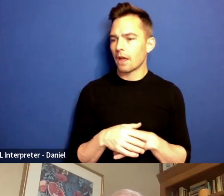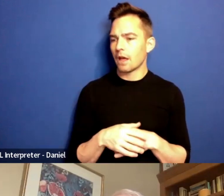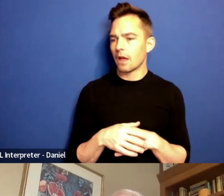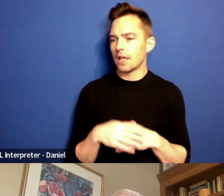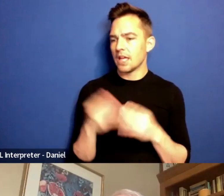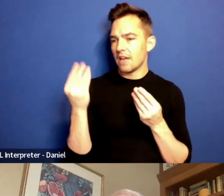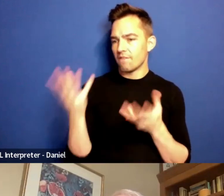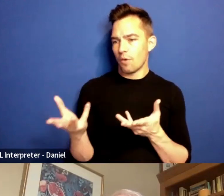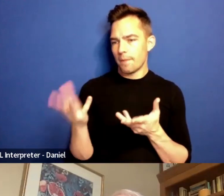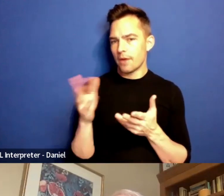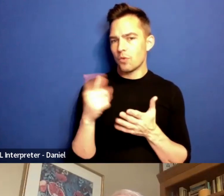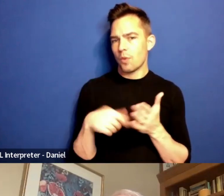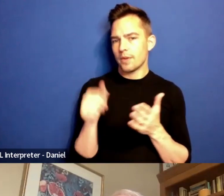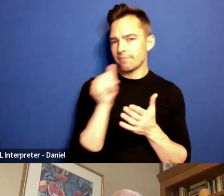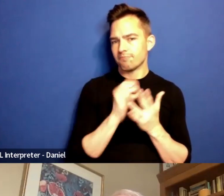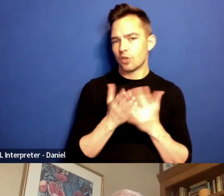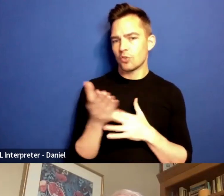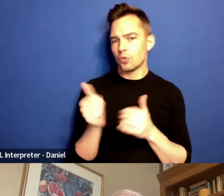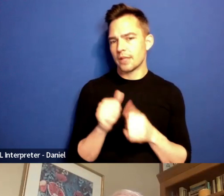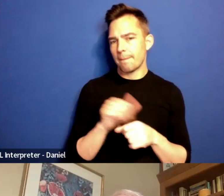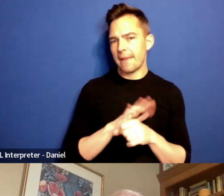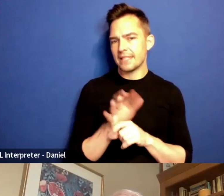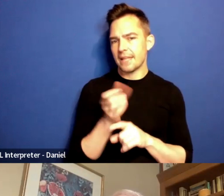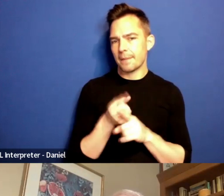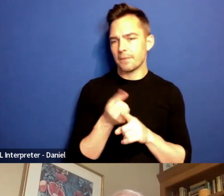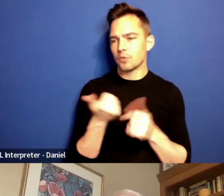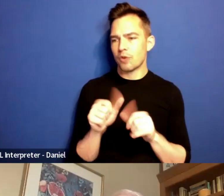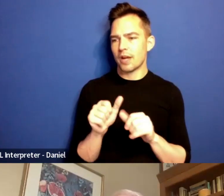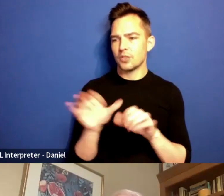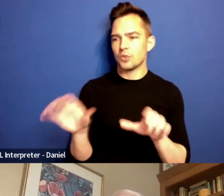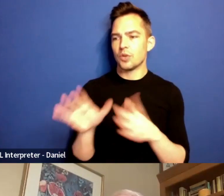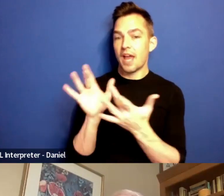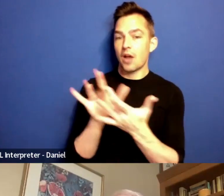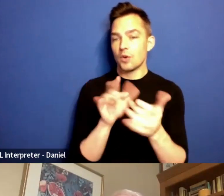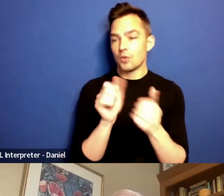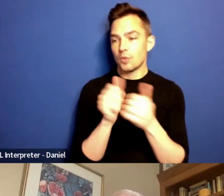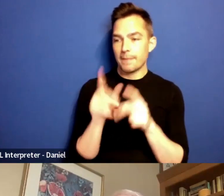we've gone through with the pandemic, where we were trying to conduct outreach to individuals to actually get them